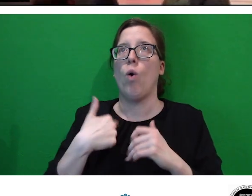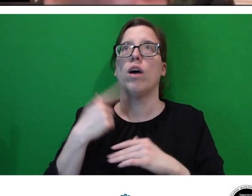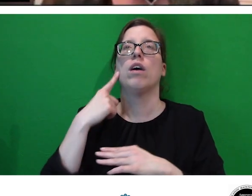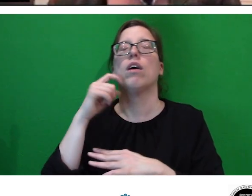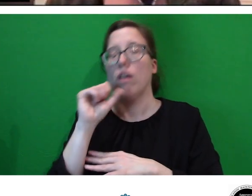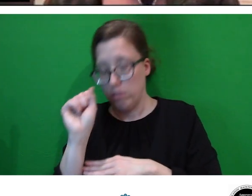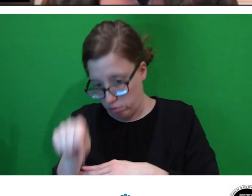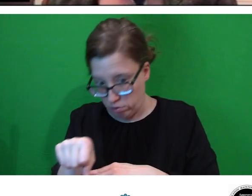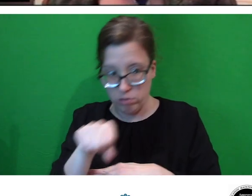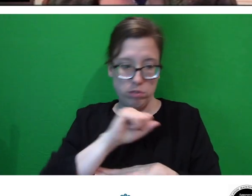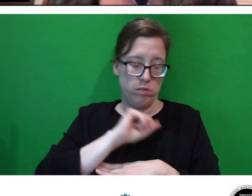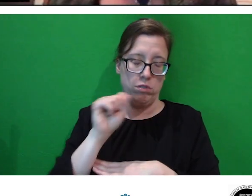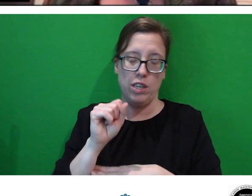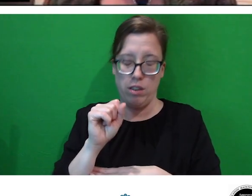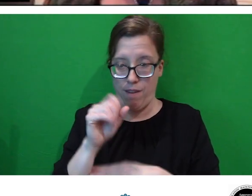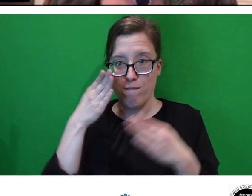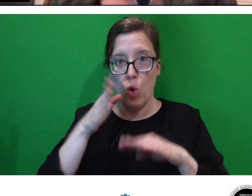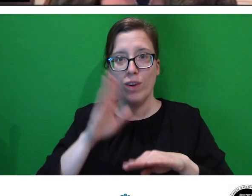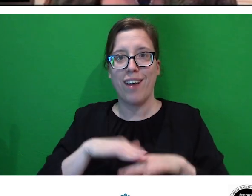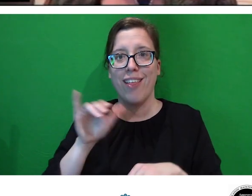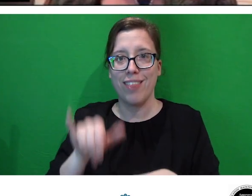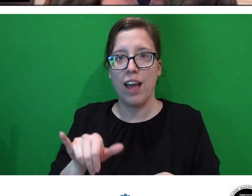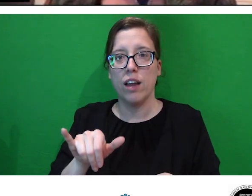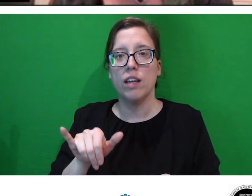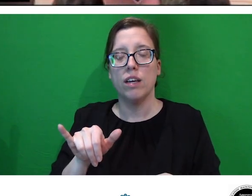they're not going to be thinking about trying to communicate with you. They're